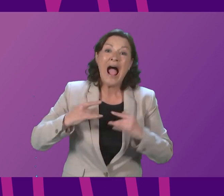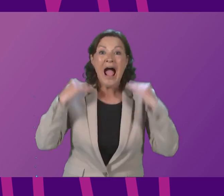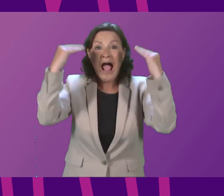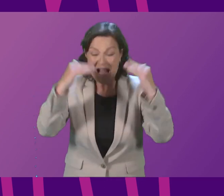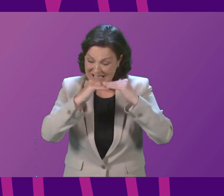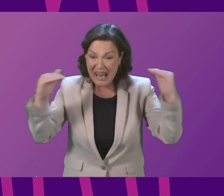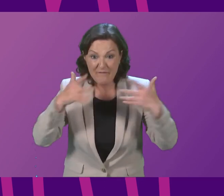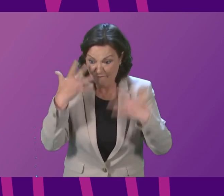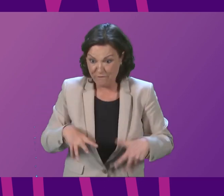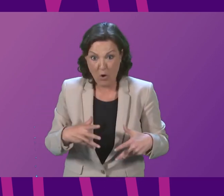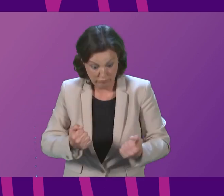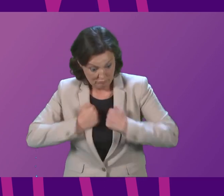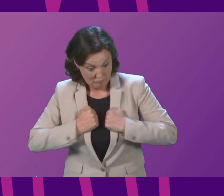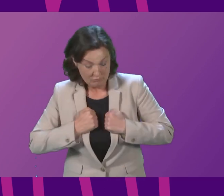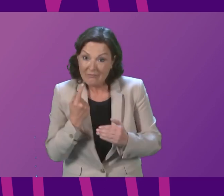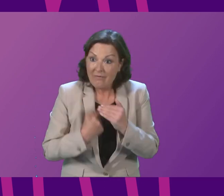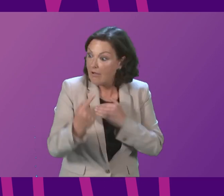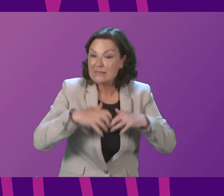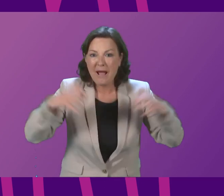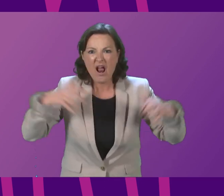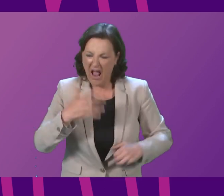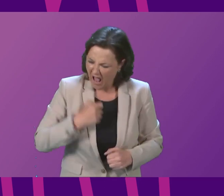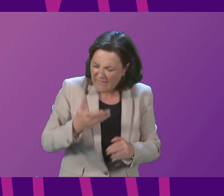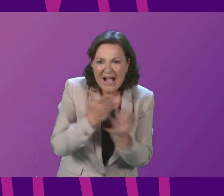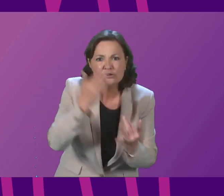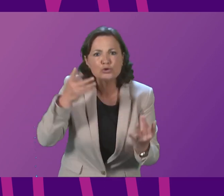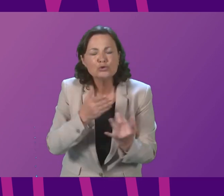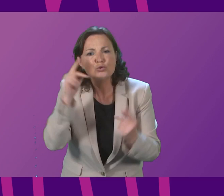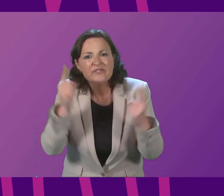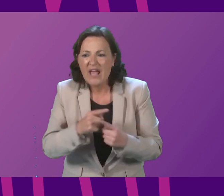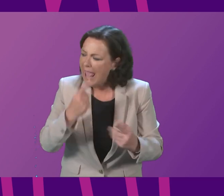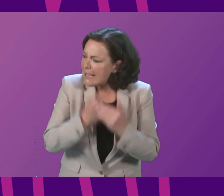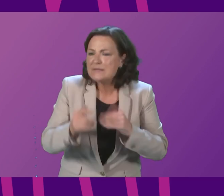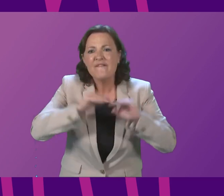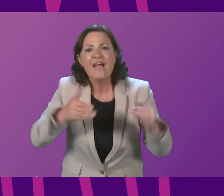On access to university, the independent commissioner for fair access says that Scotland has “set